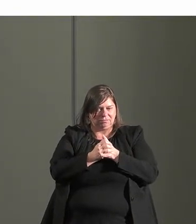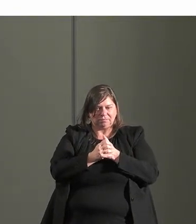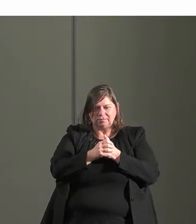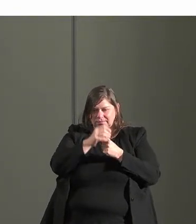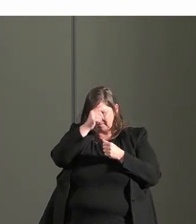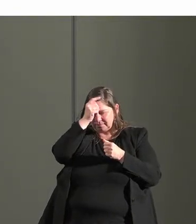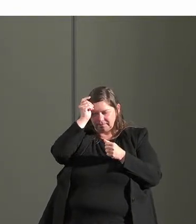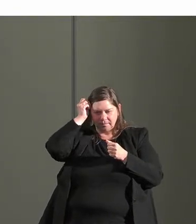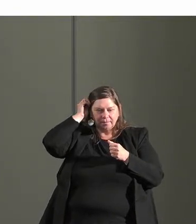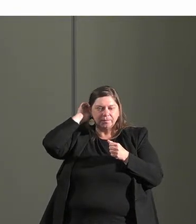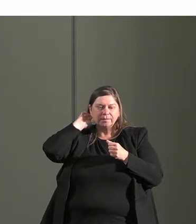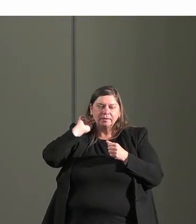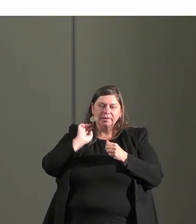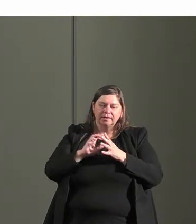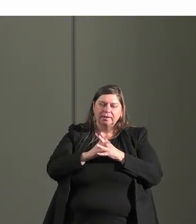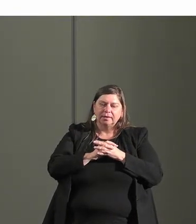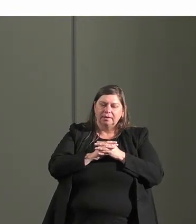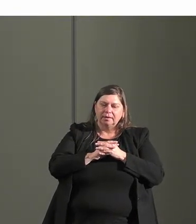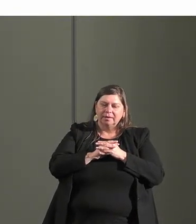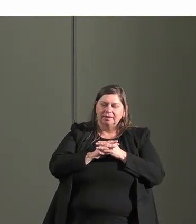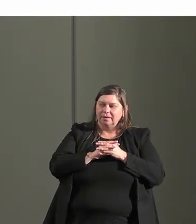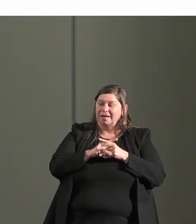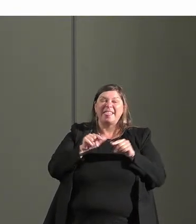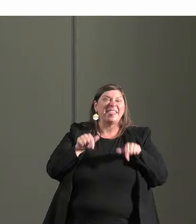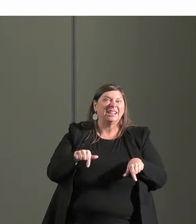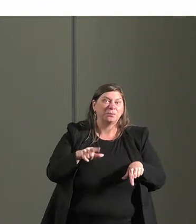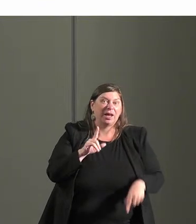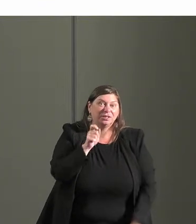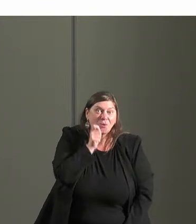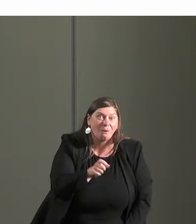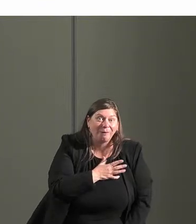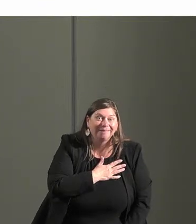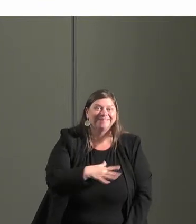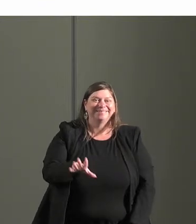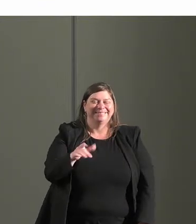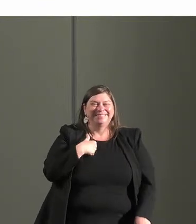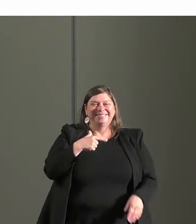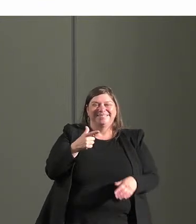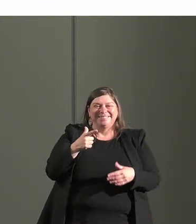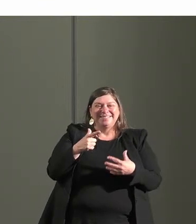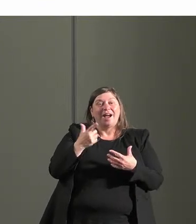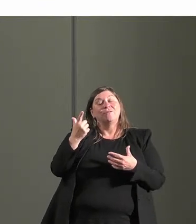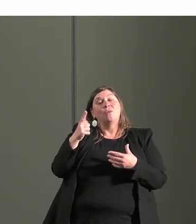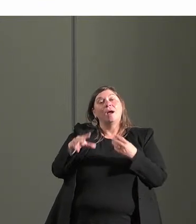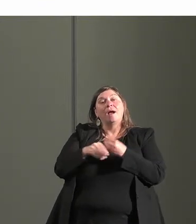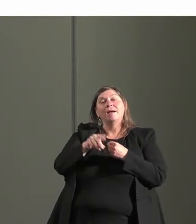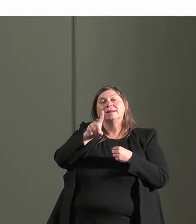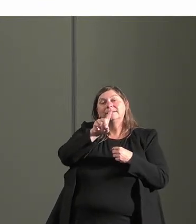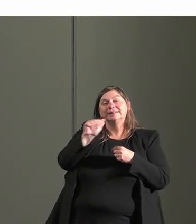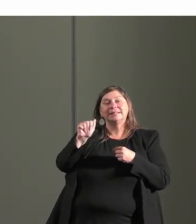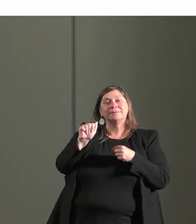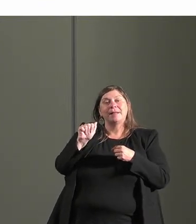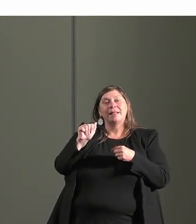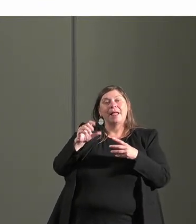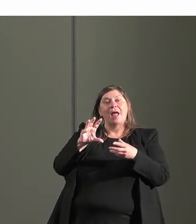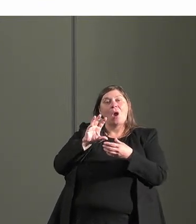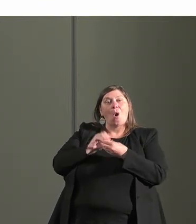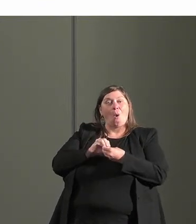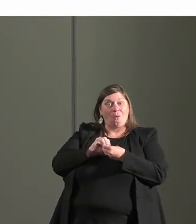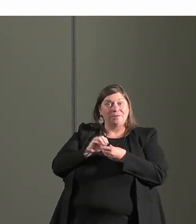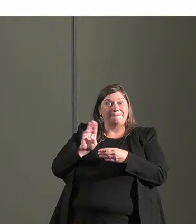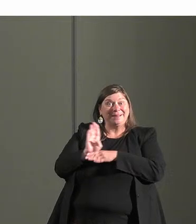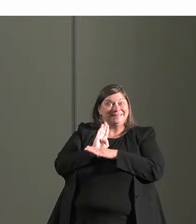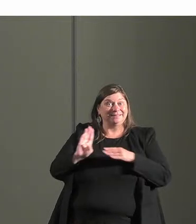without steps to your location. And this one is really cool.